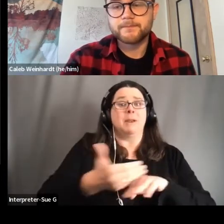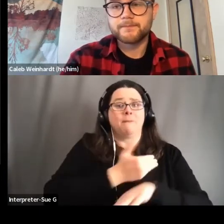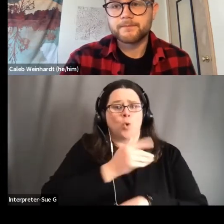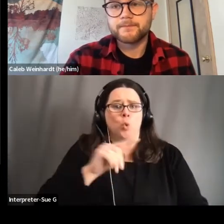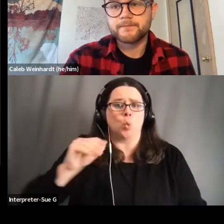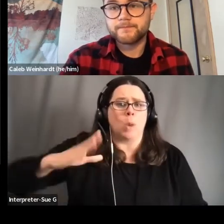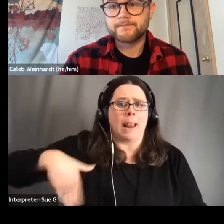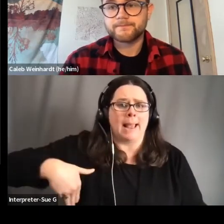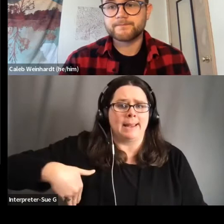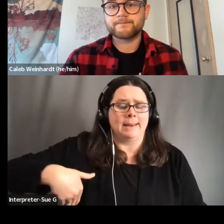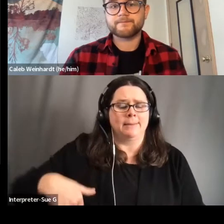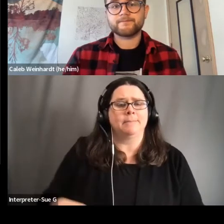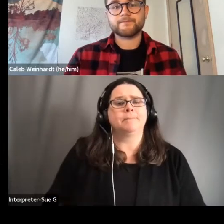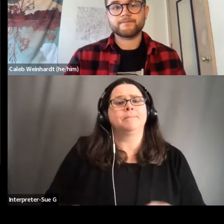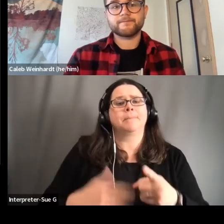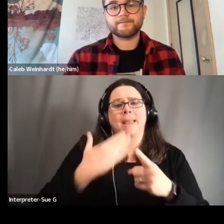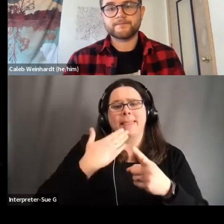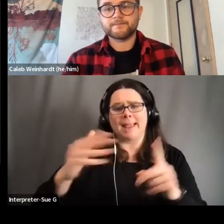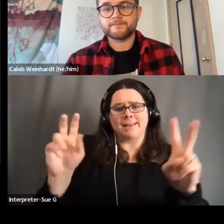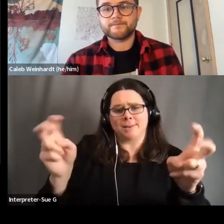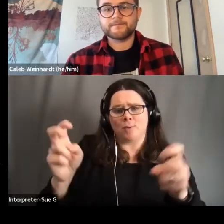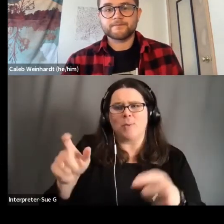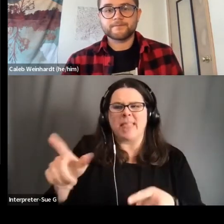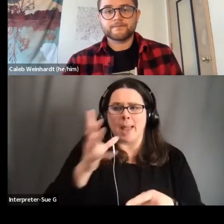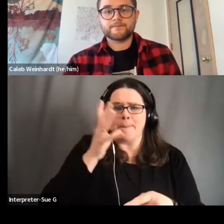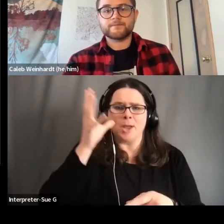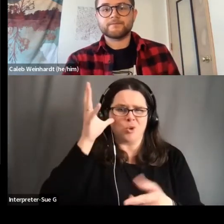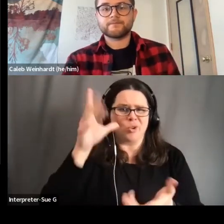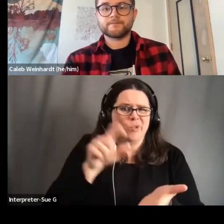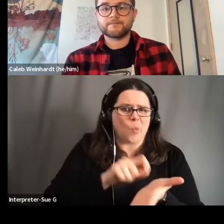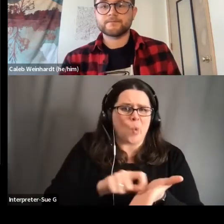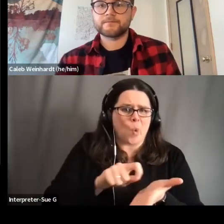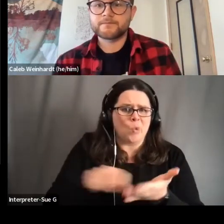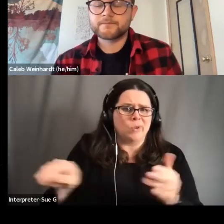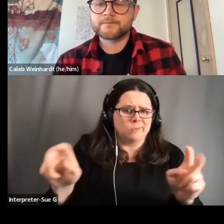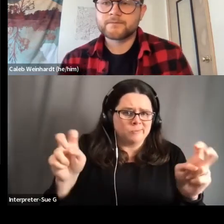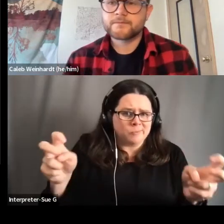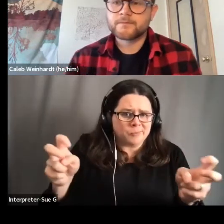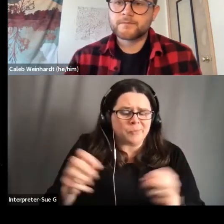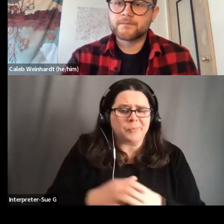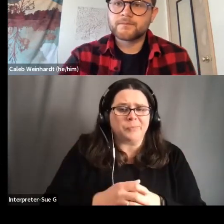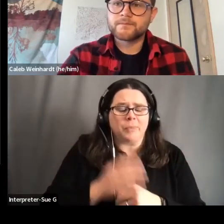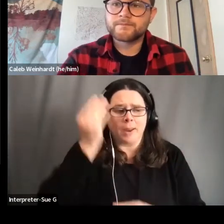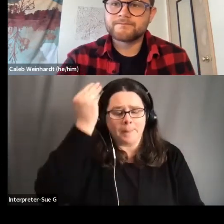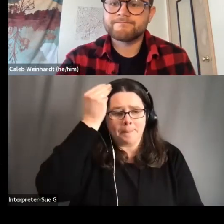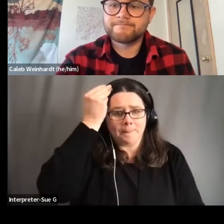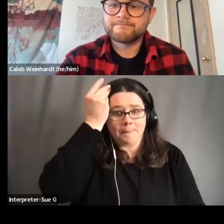Thanks Caleb. So this is a parent who, the lightbulb went on at a point